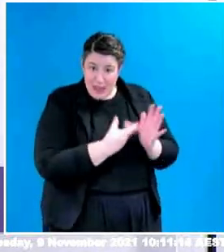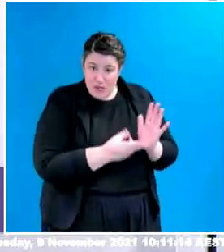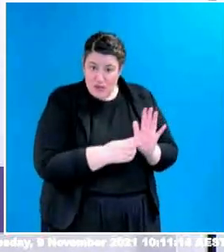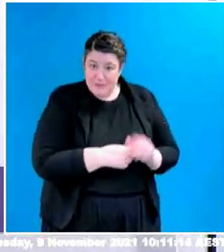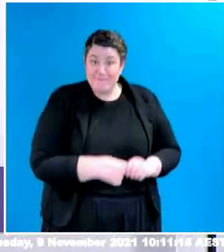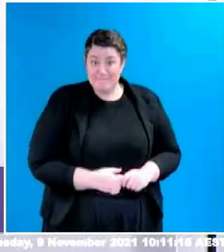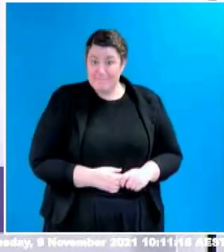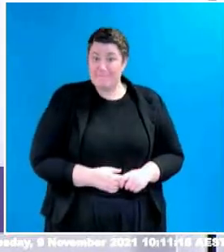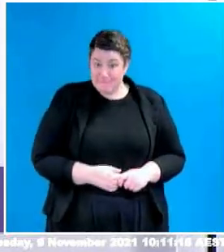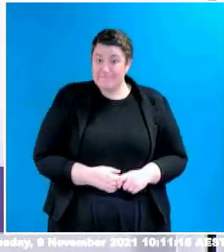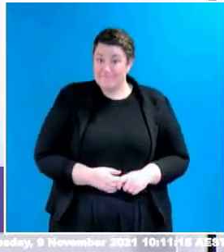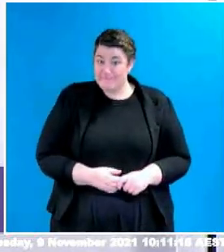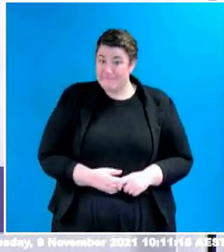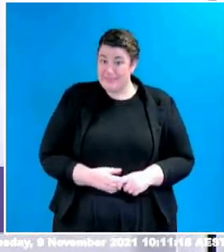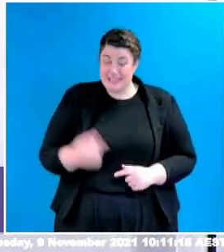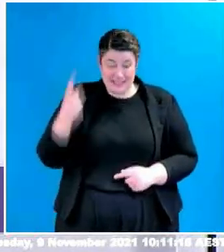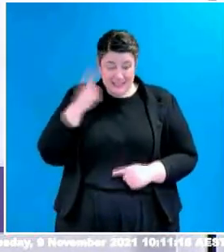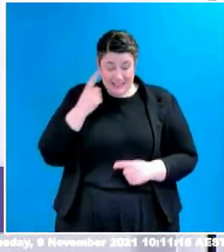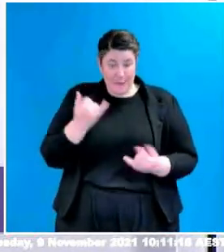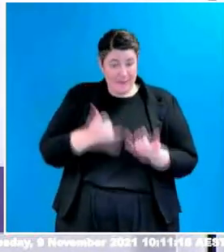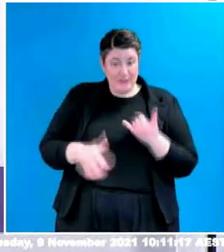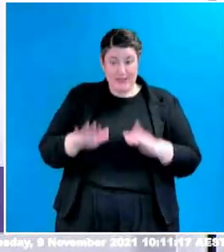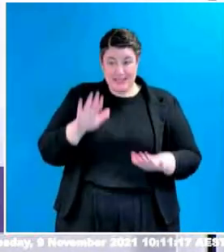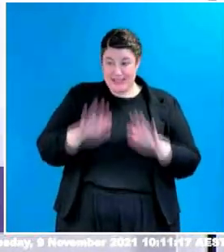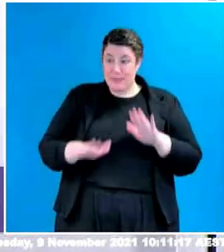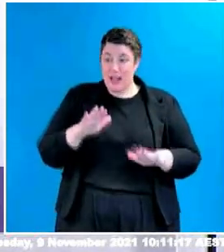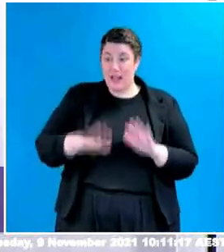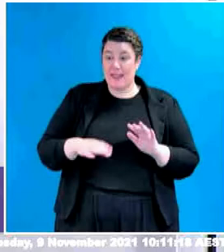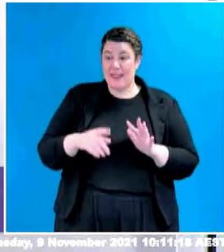It does sound very much like the ESC rights.